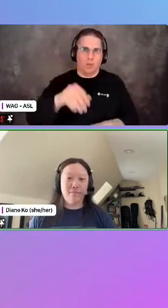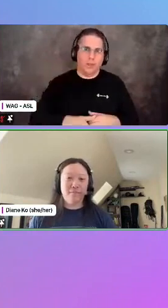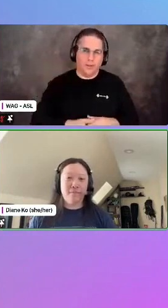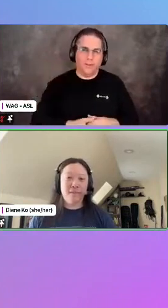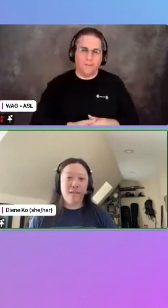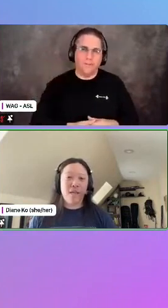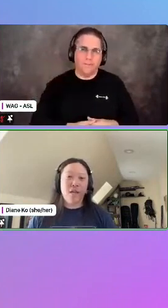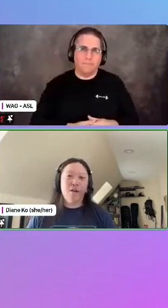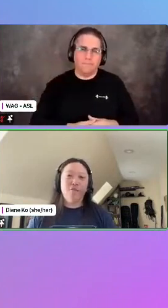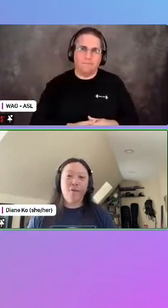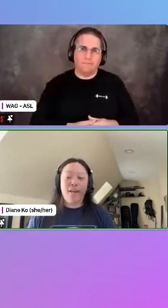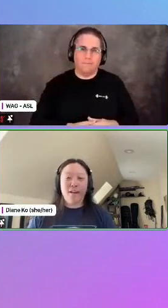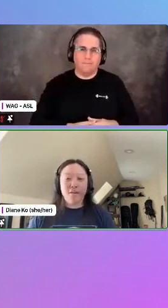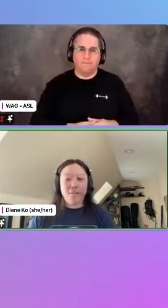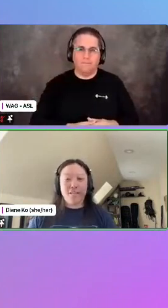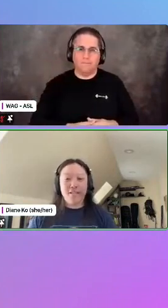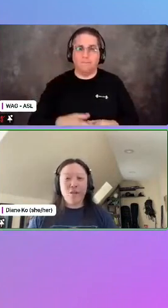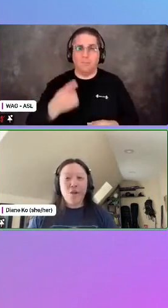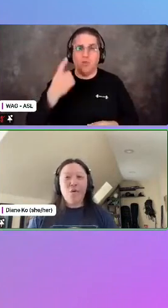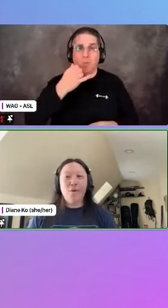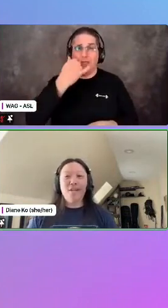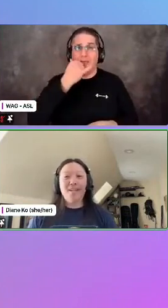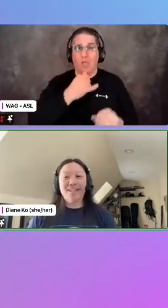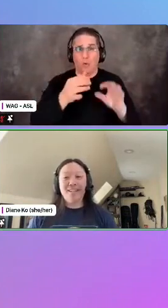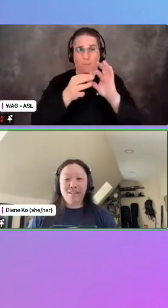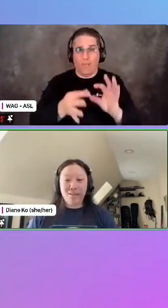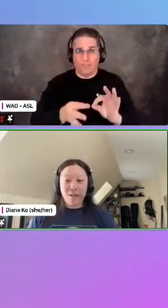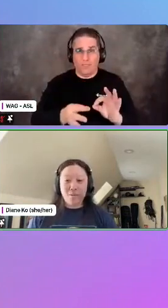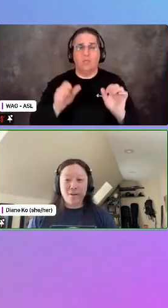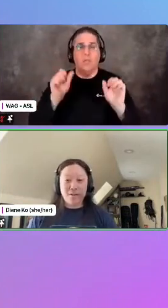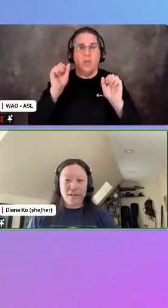React -- for today I'm going to stick to React without